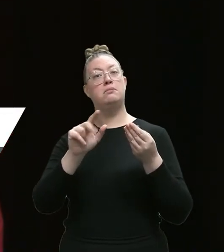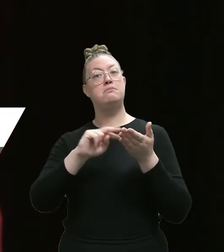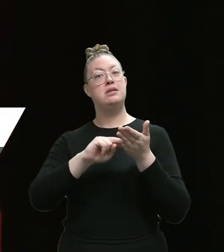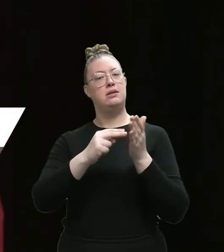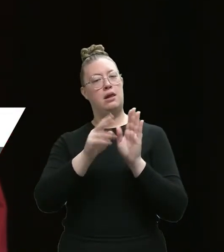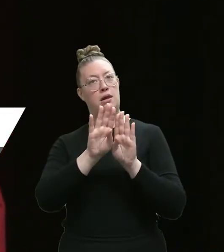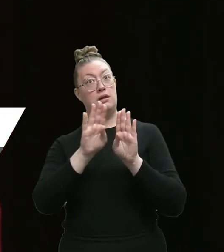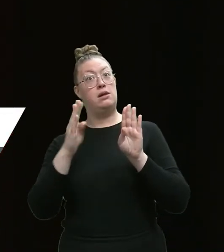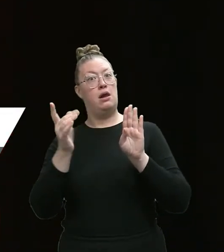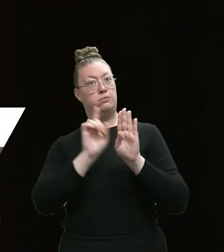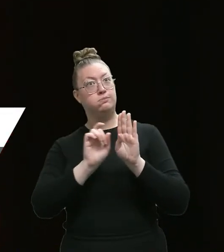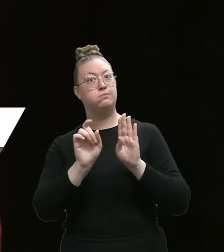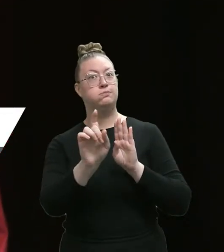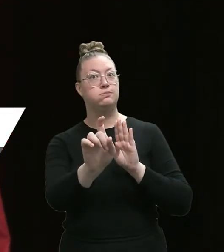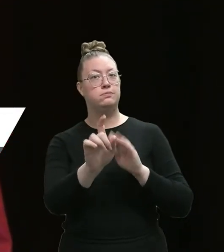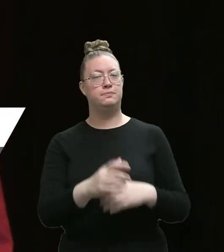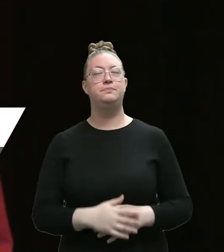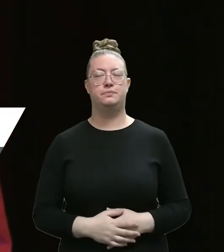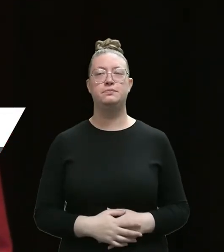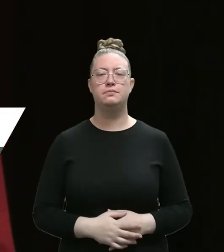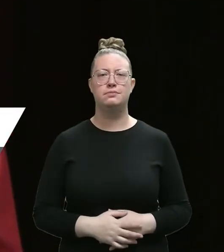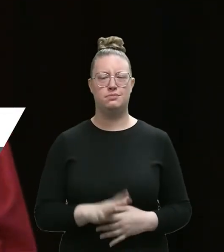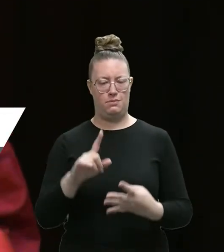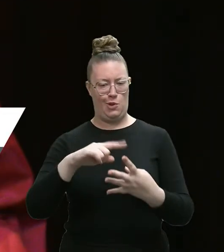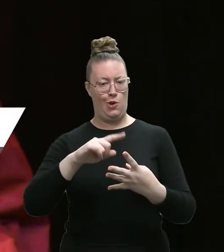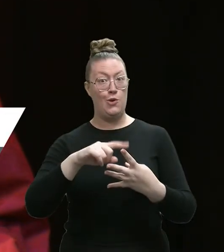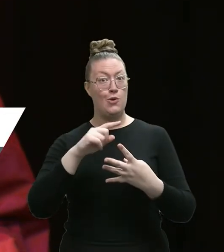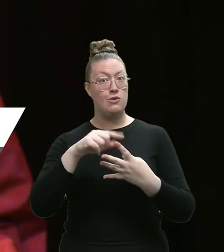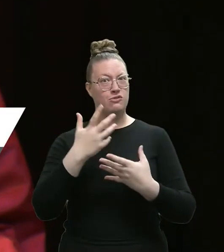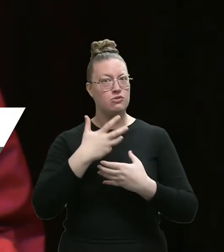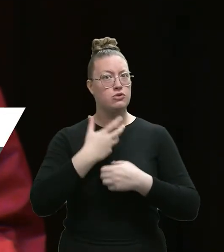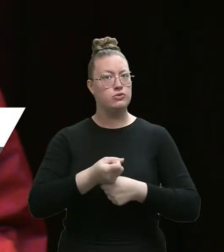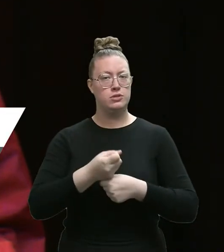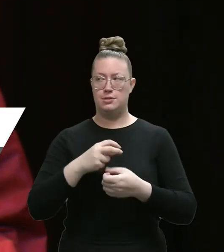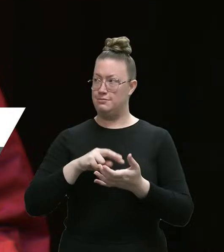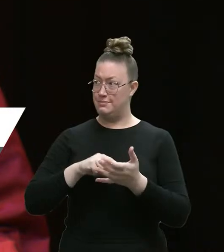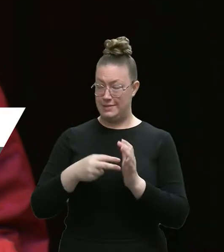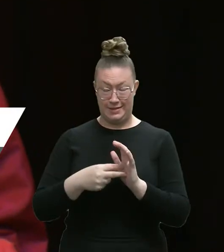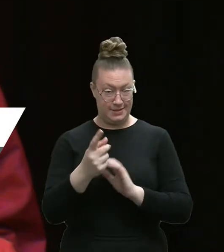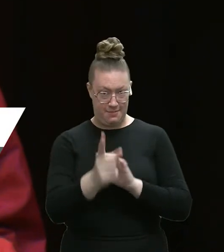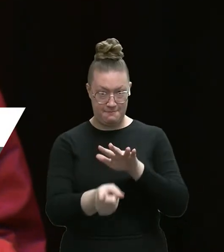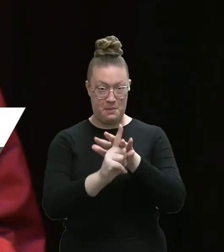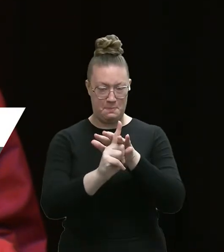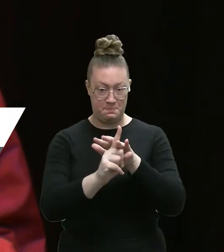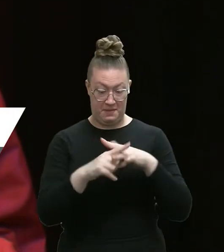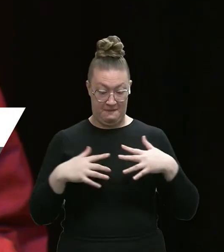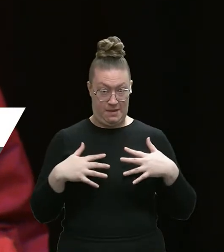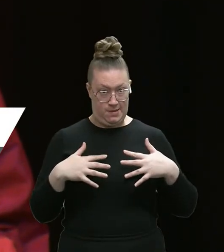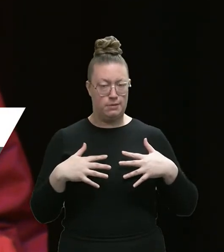under our belt, than we understand more about the goals and dreams that we have for ourselves and what those priorities should be.